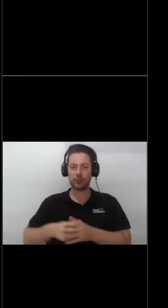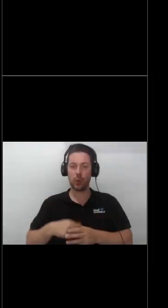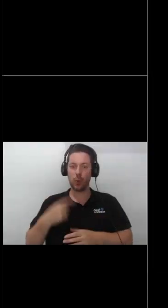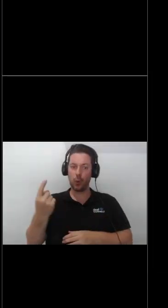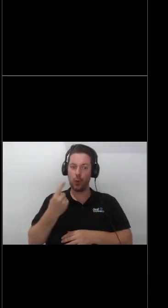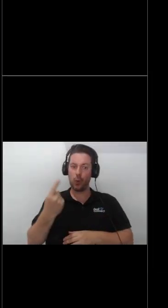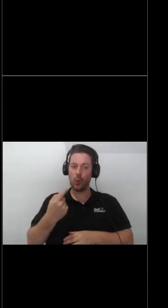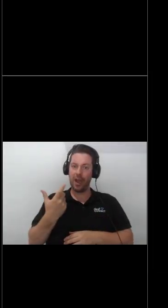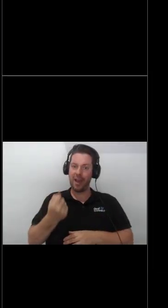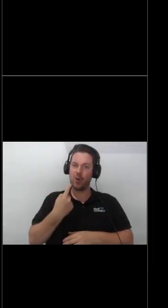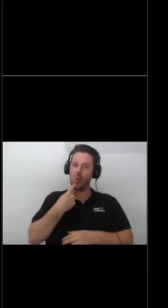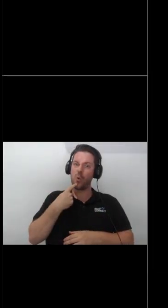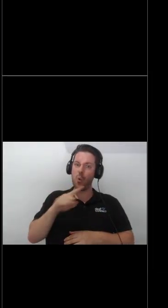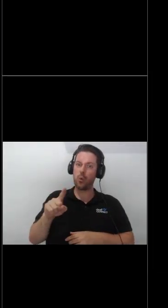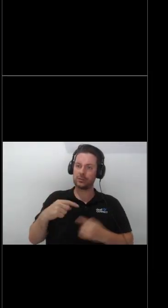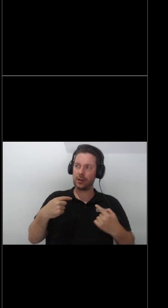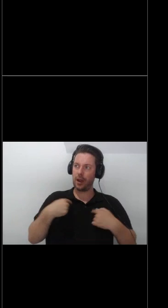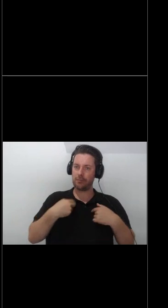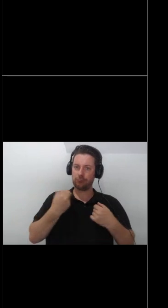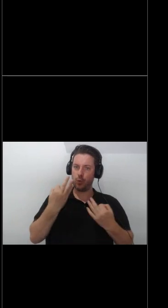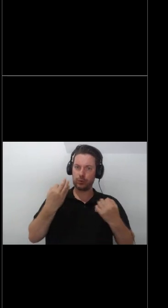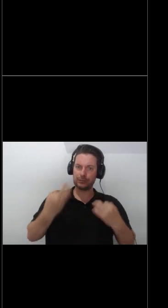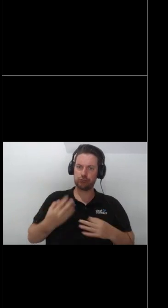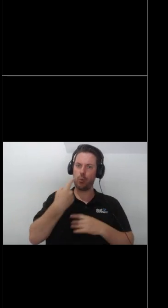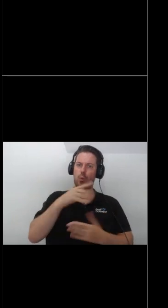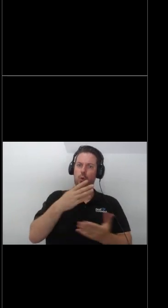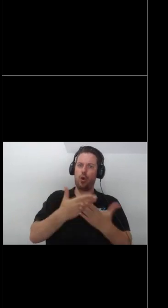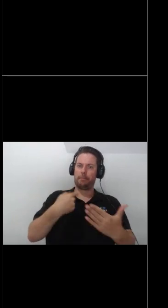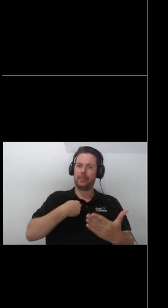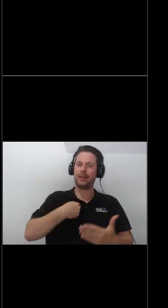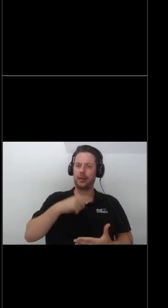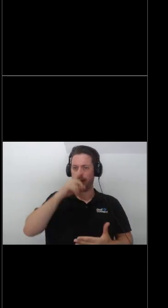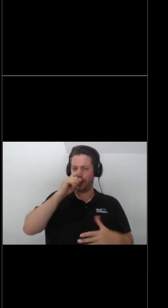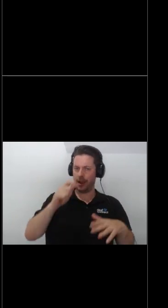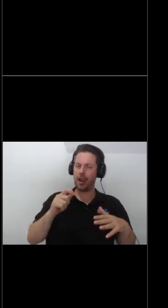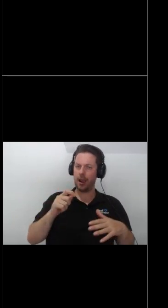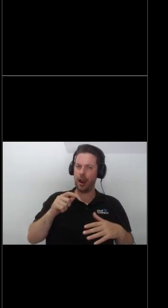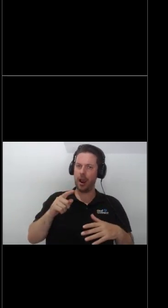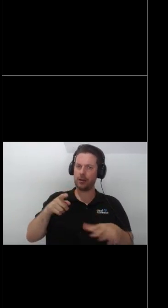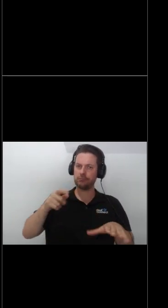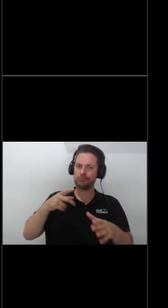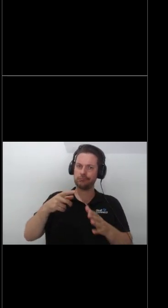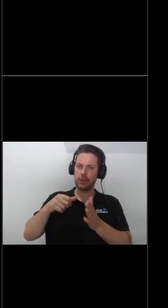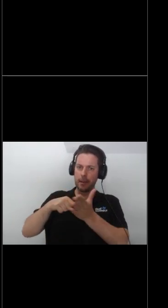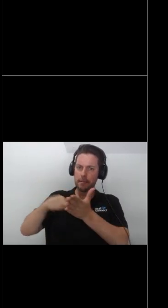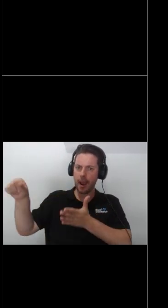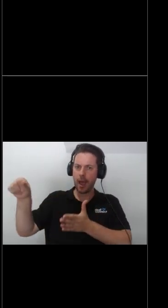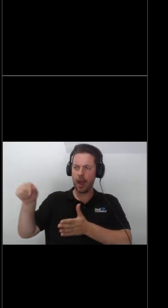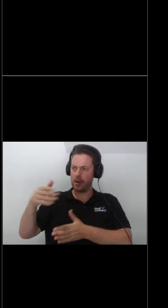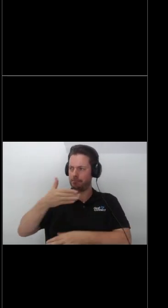at any time to have their their order reviewed